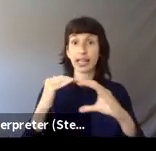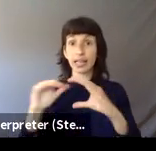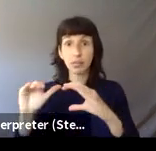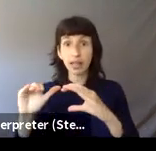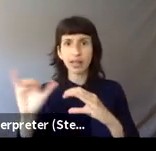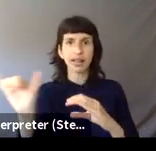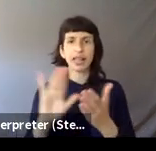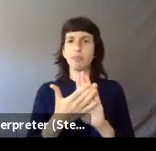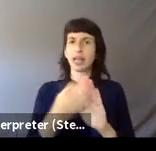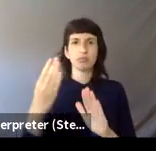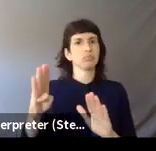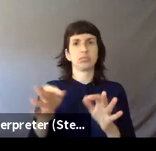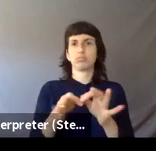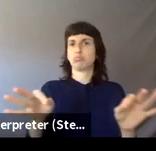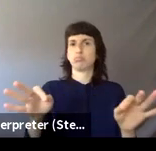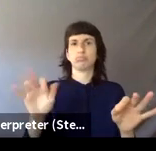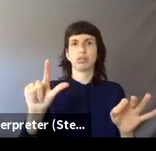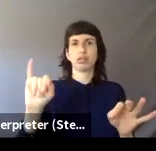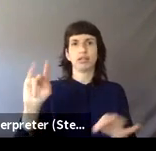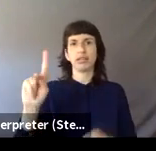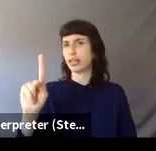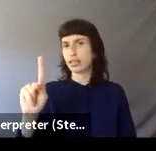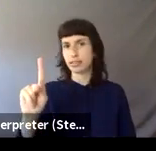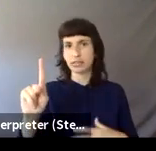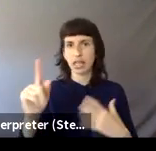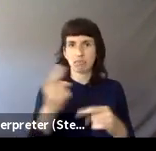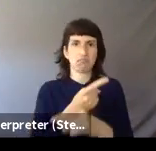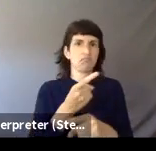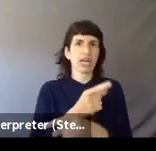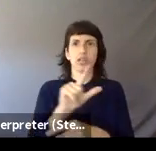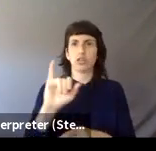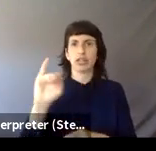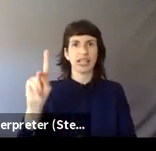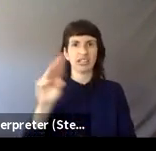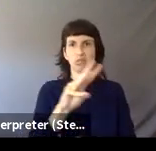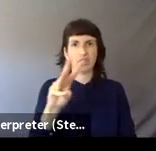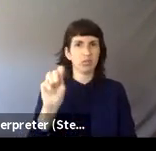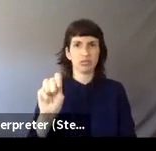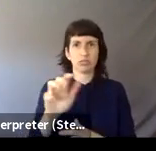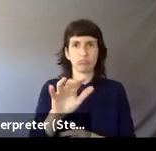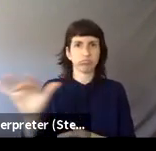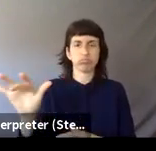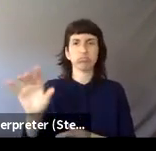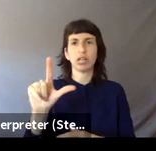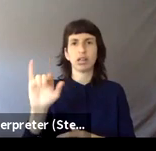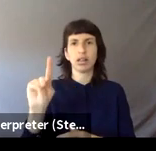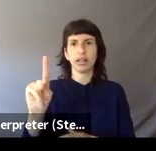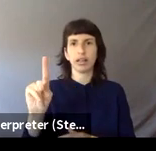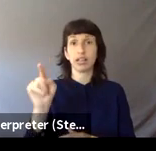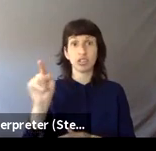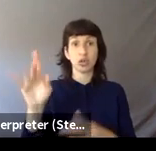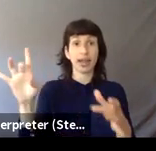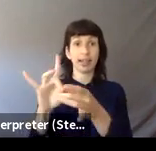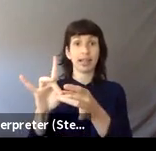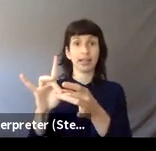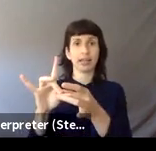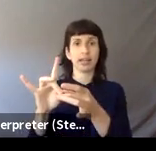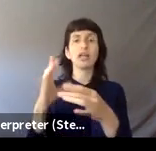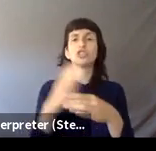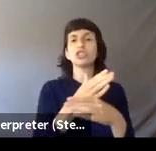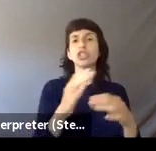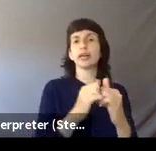It might be because I'm already in a Zoom. Anyway, on here f you look at the right side of your screen there's a join link. If I click that link, I can now put it in share on another channel,